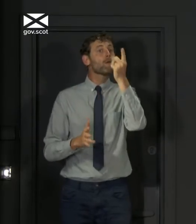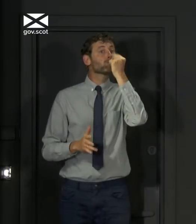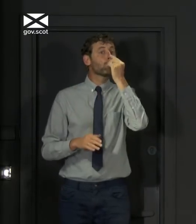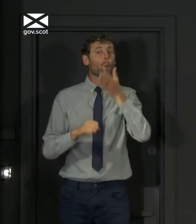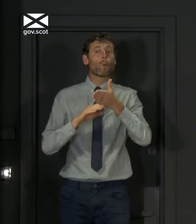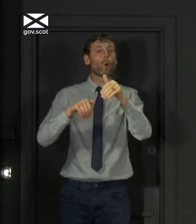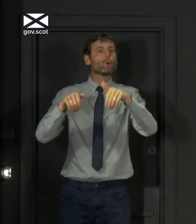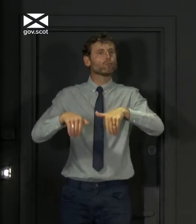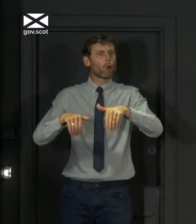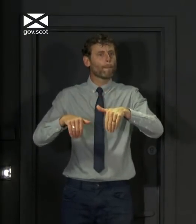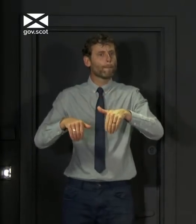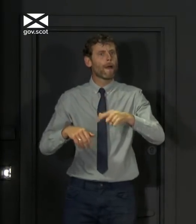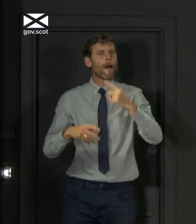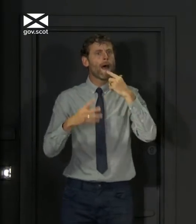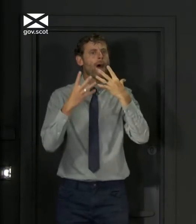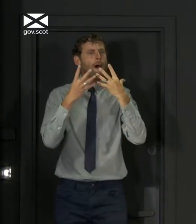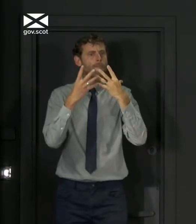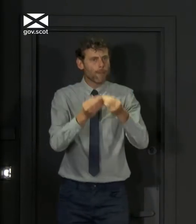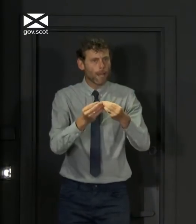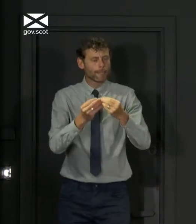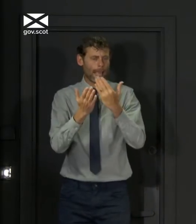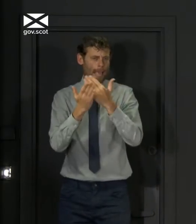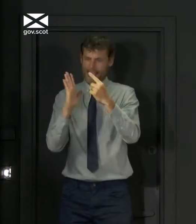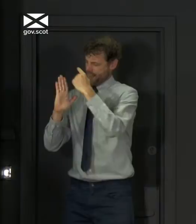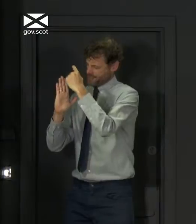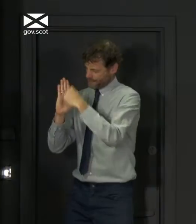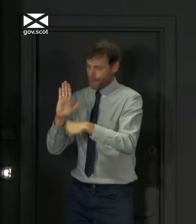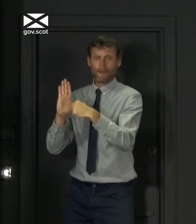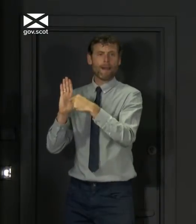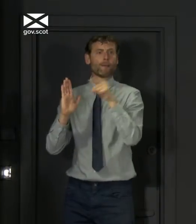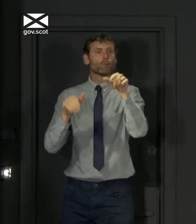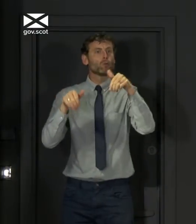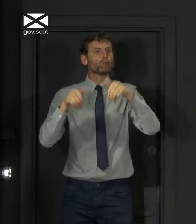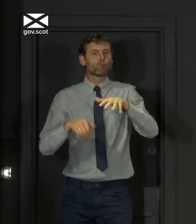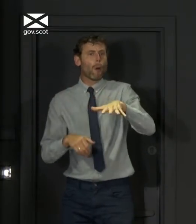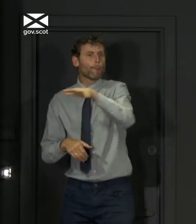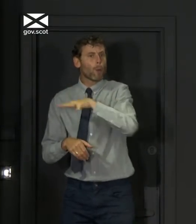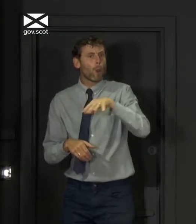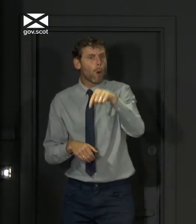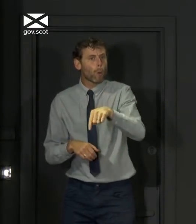You should shop locally if you can. For now, use the five mile limit as a guide - and don't